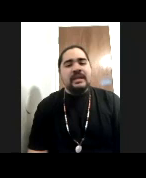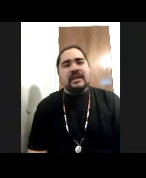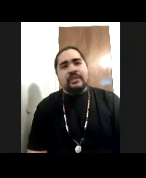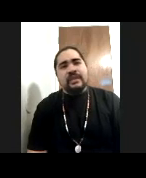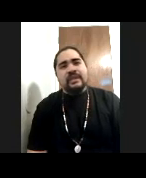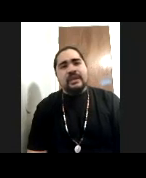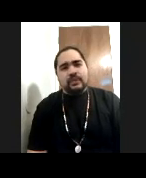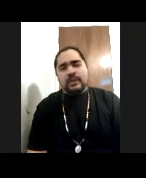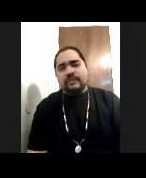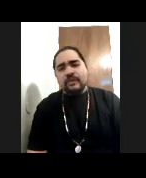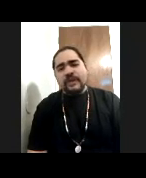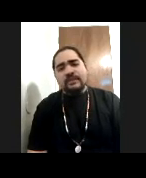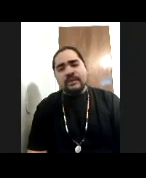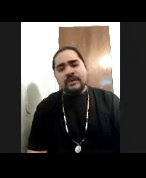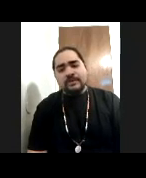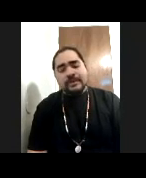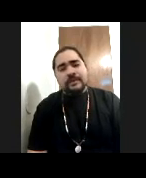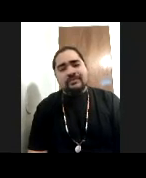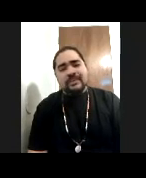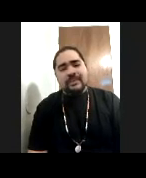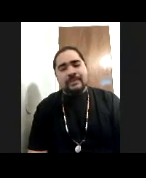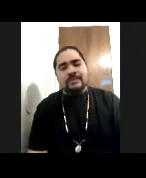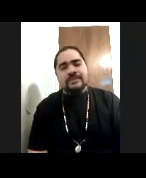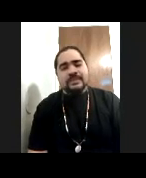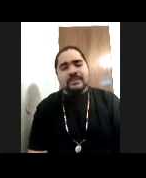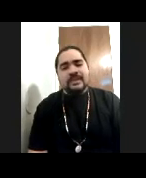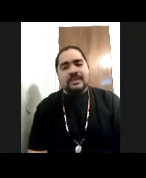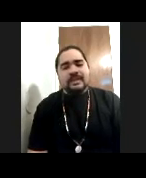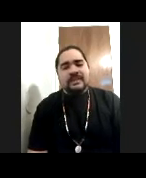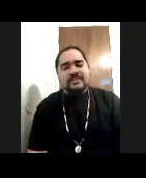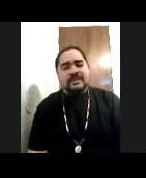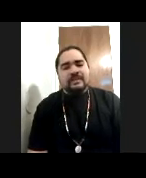And I think like three or four or five people actually came up. It was a decent number.